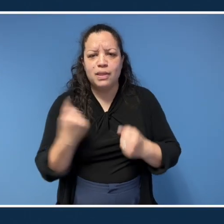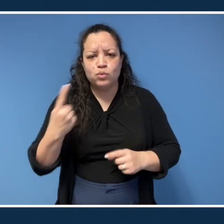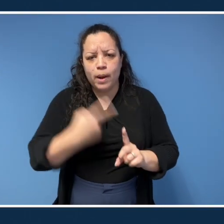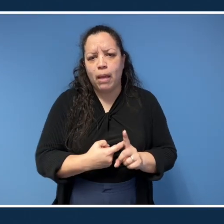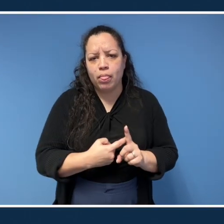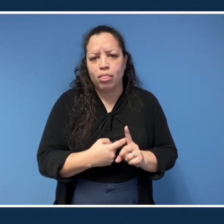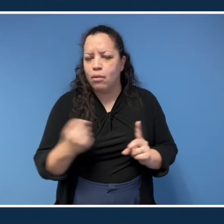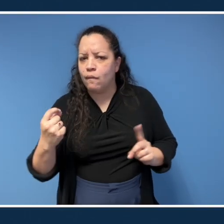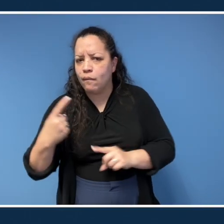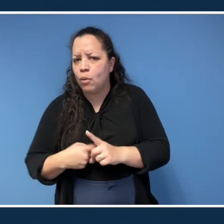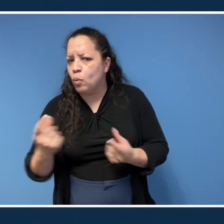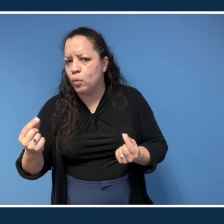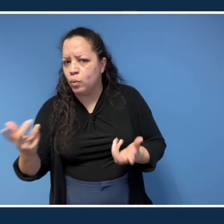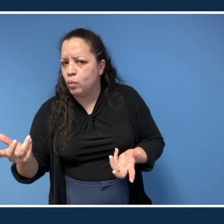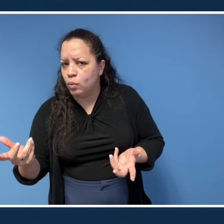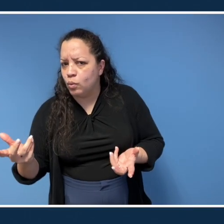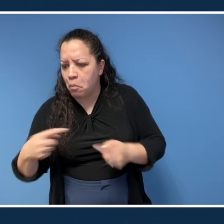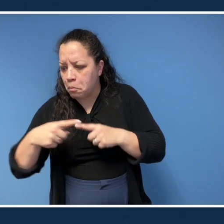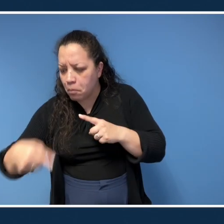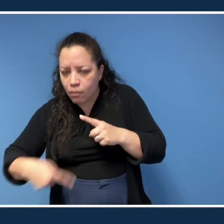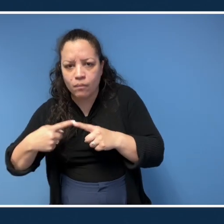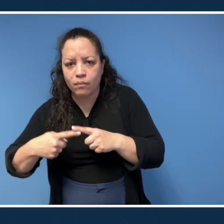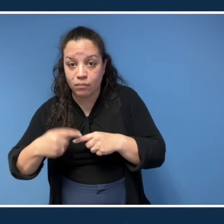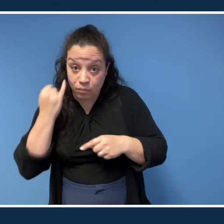And if you do want to participate in African Heritage Month,